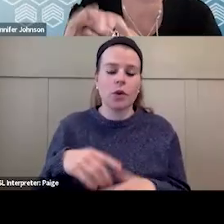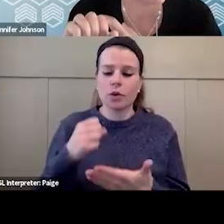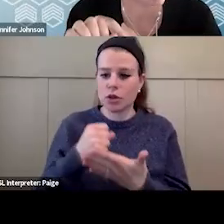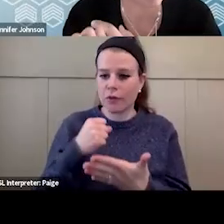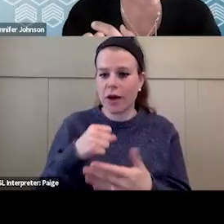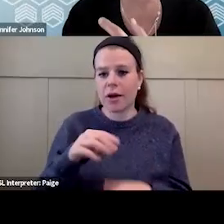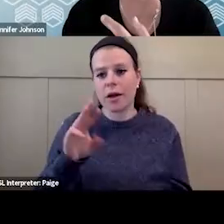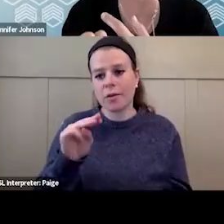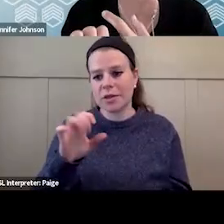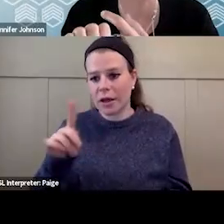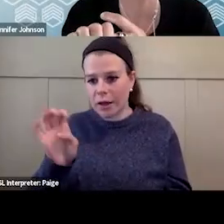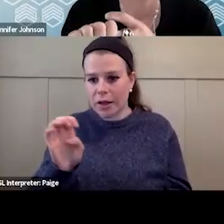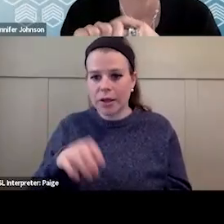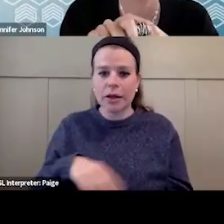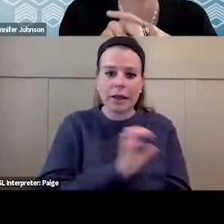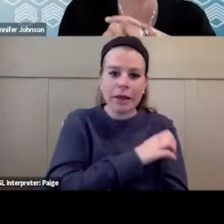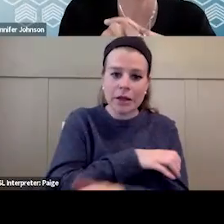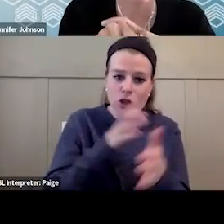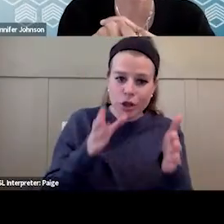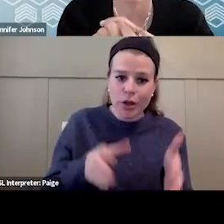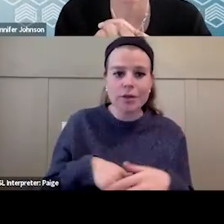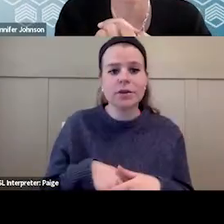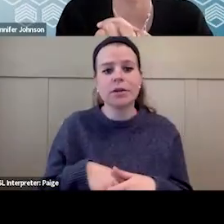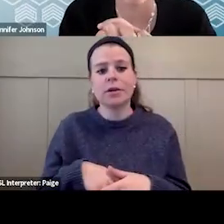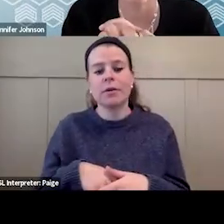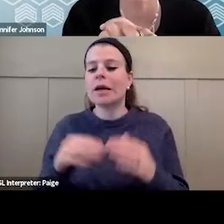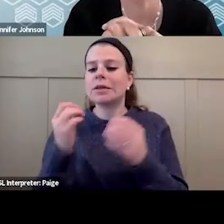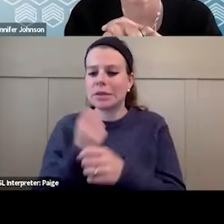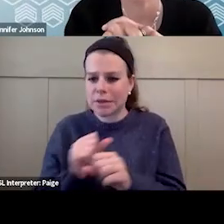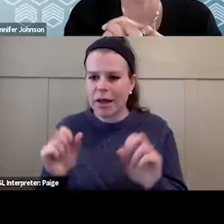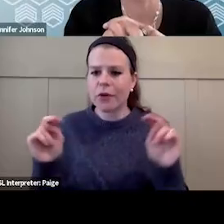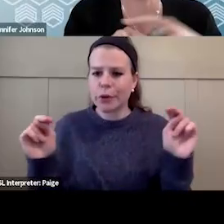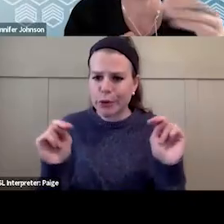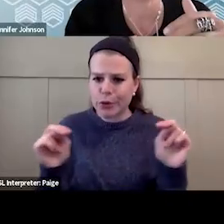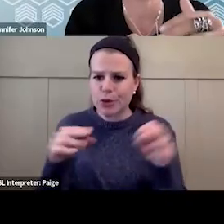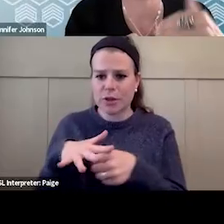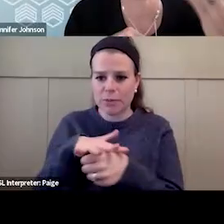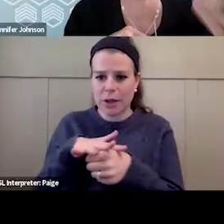It was c- clinicians. And it was a safe, neutral space to teach people about things that they,